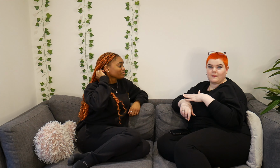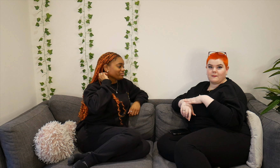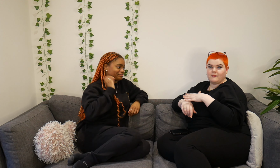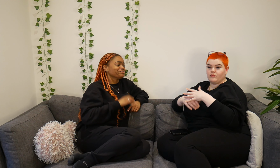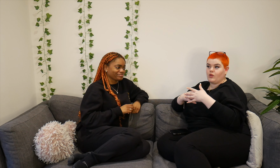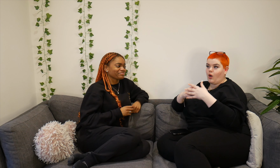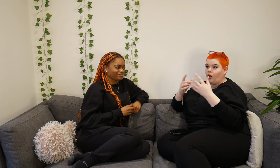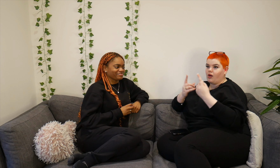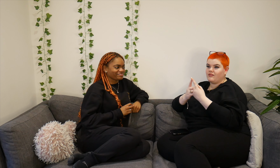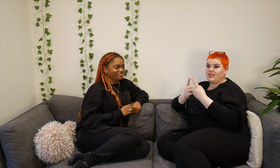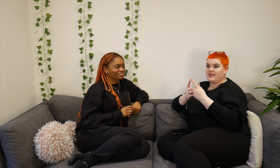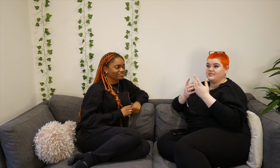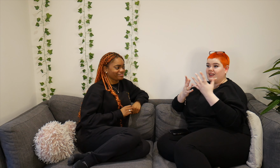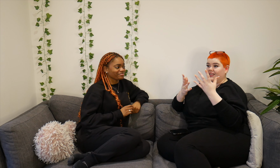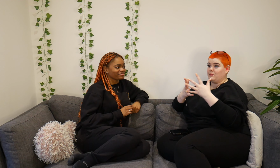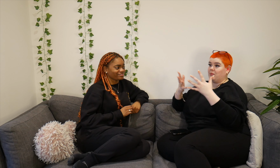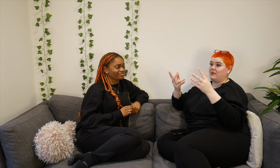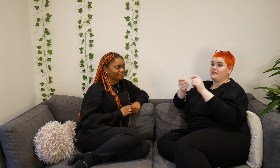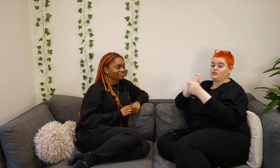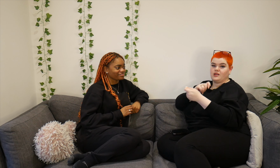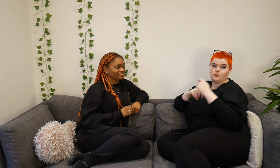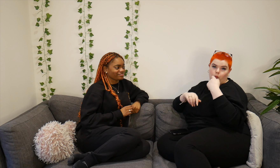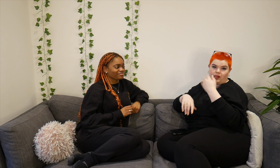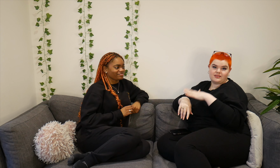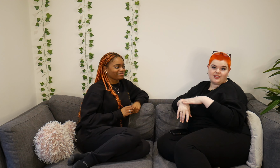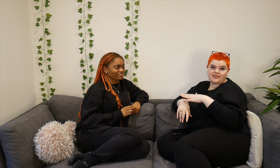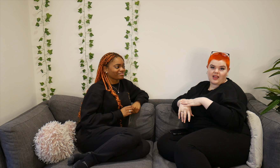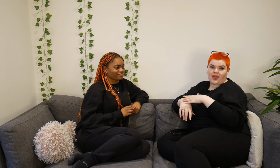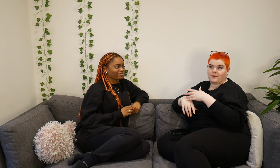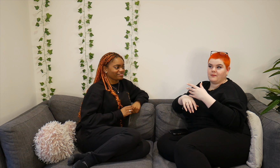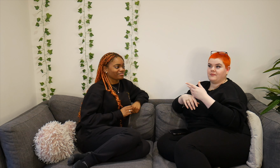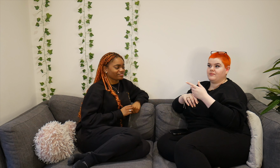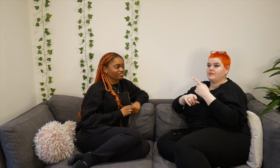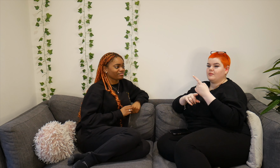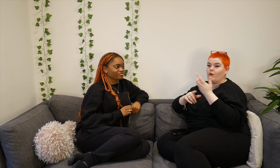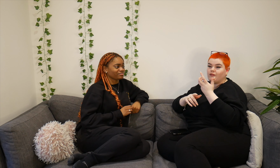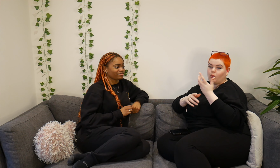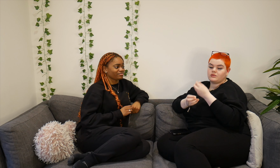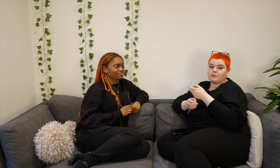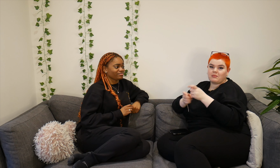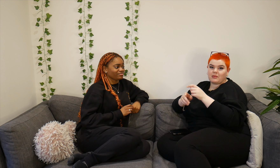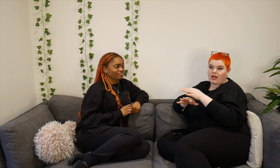A lot of things that need big changes always take time but, obviously,